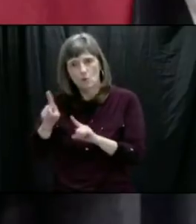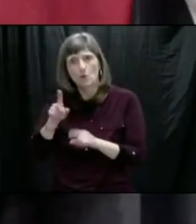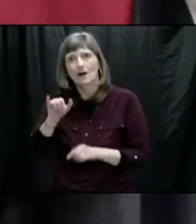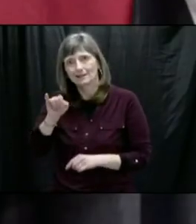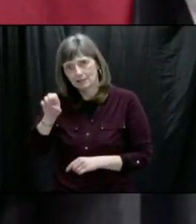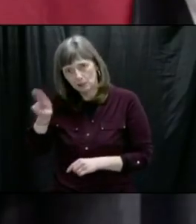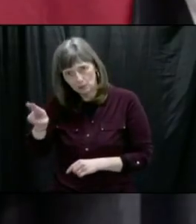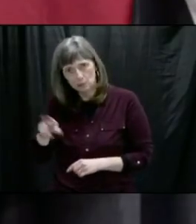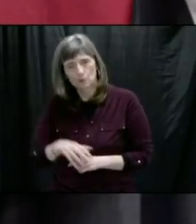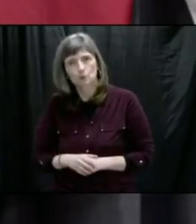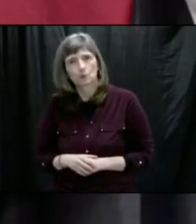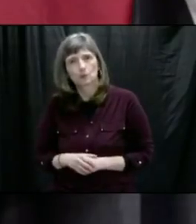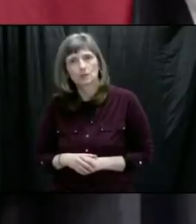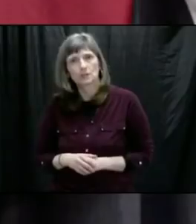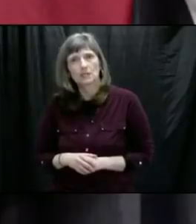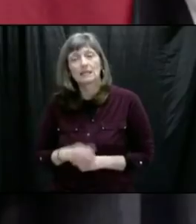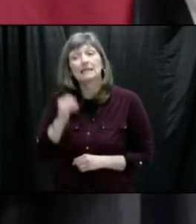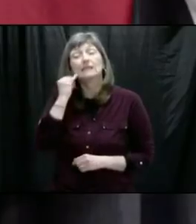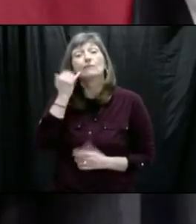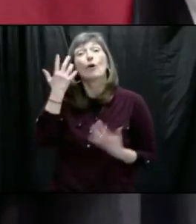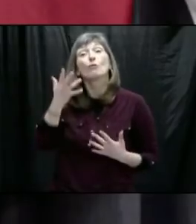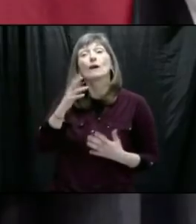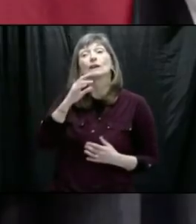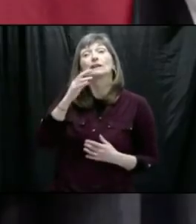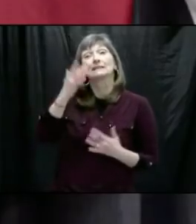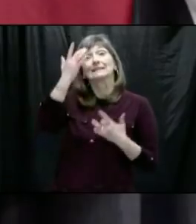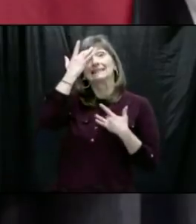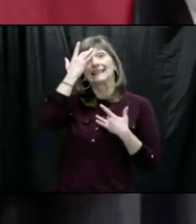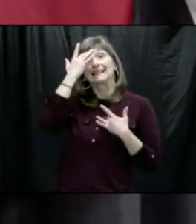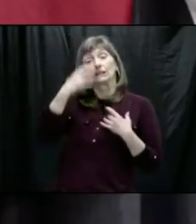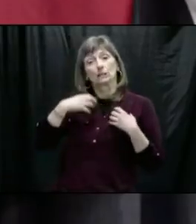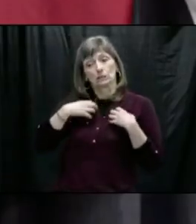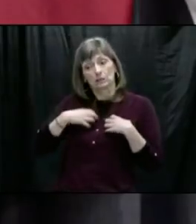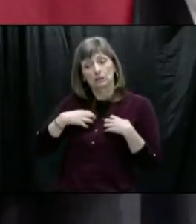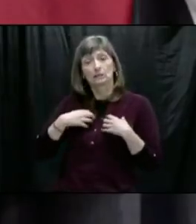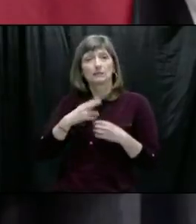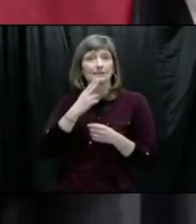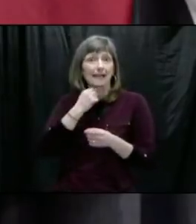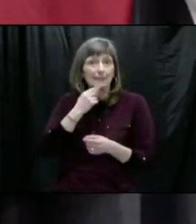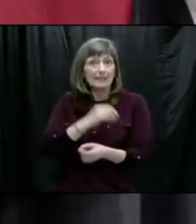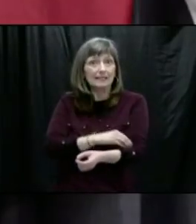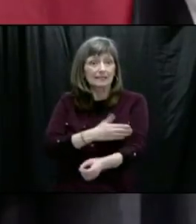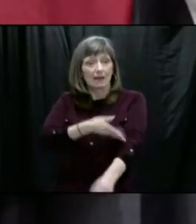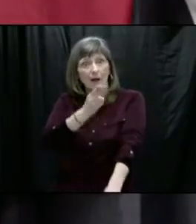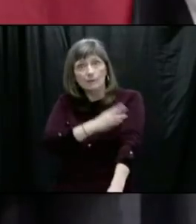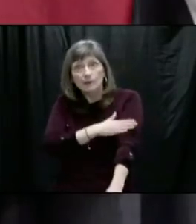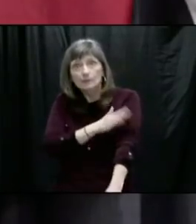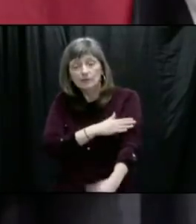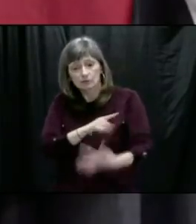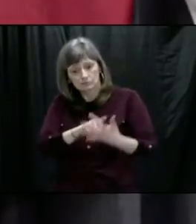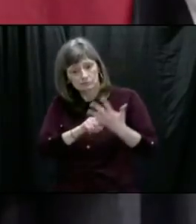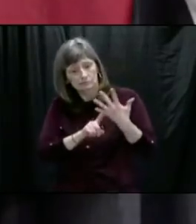AND MUCH MORE LIKELY TO END UP IN INTENSIVE CARE UNITS. THOSE WITH TWO CONDITIONS OR